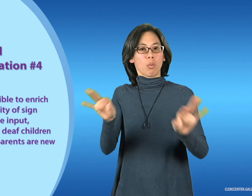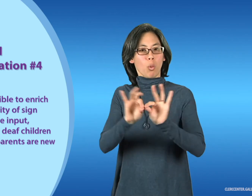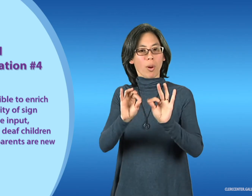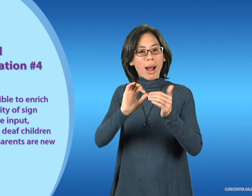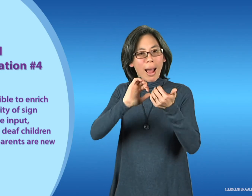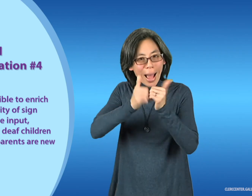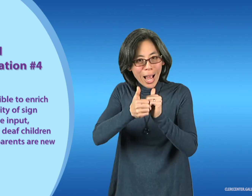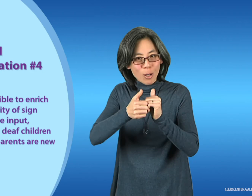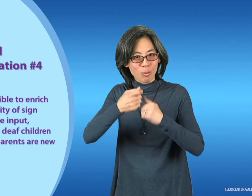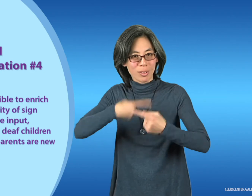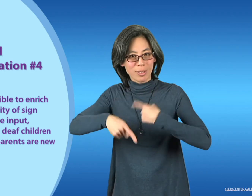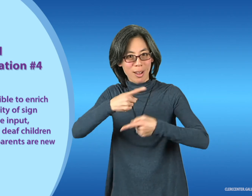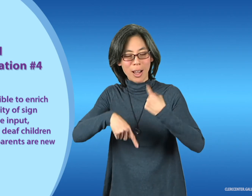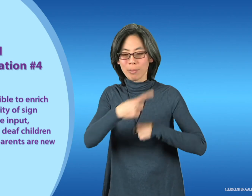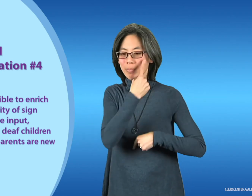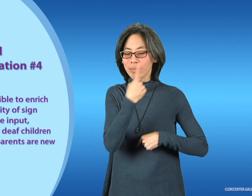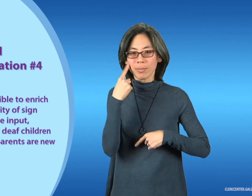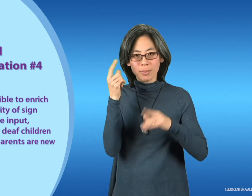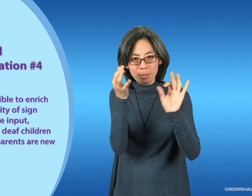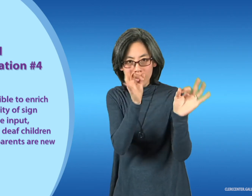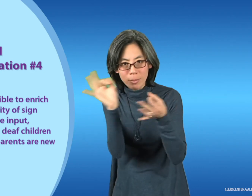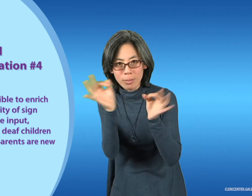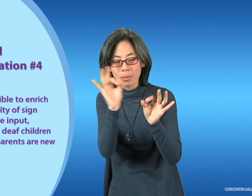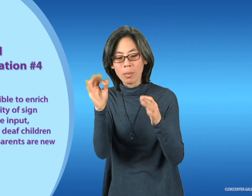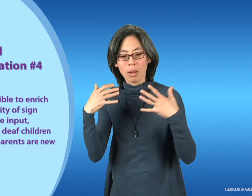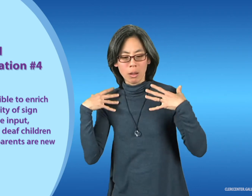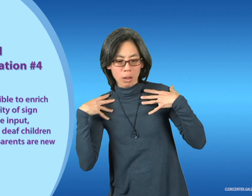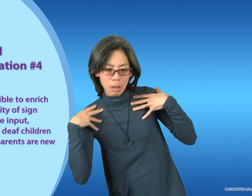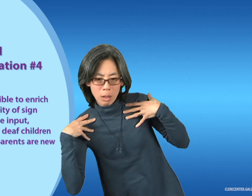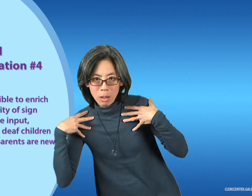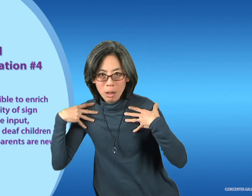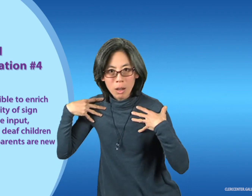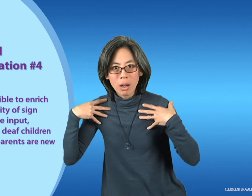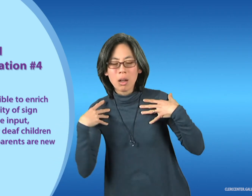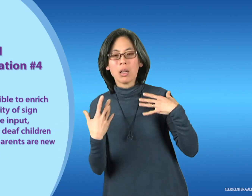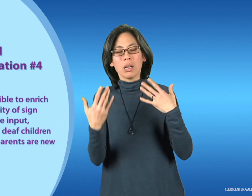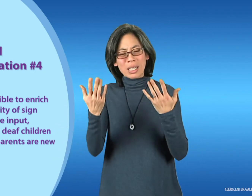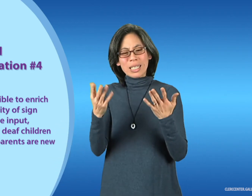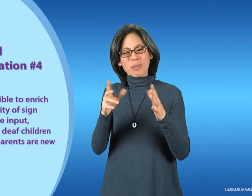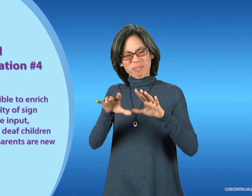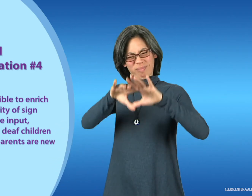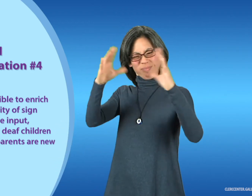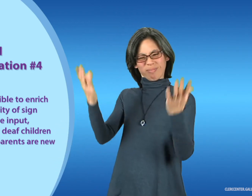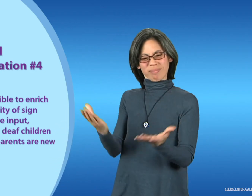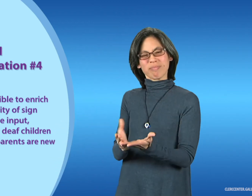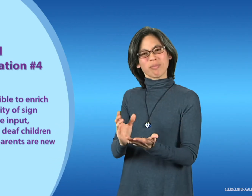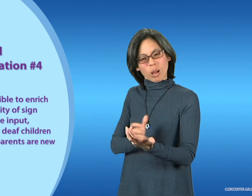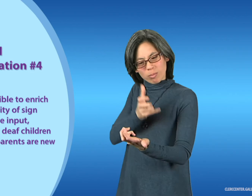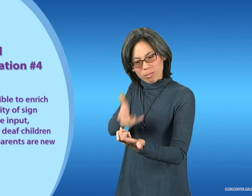The key aspect is how one signs. How one uses eye gaze, body movement, all of these things together